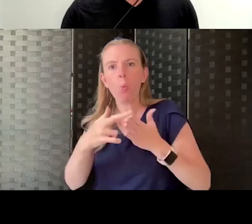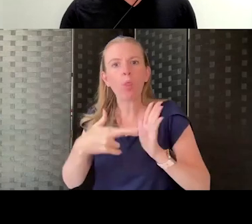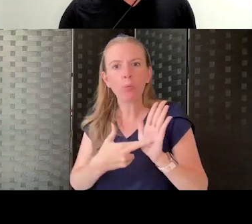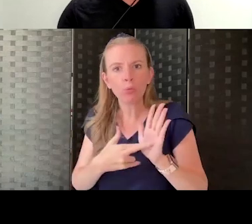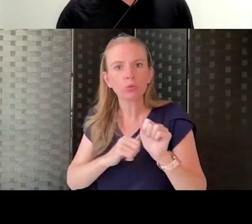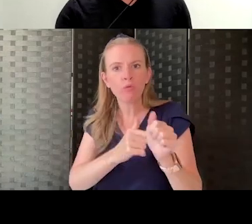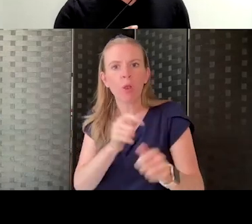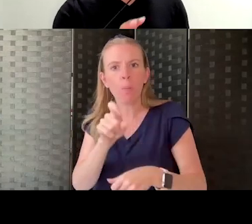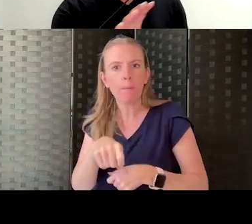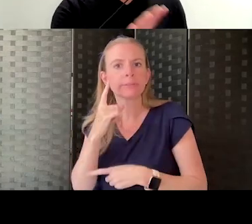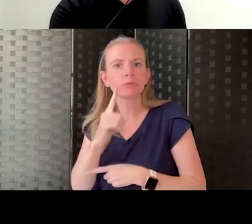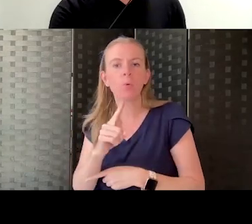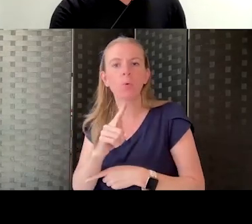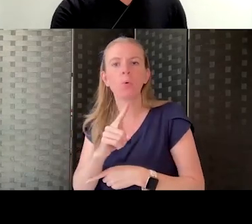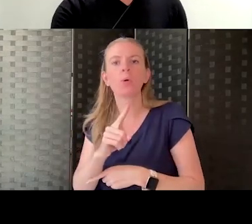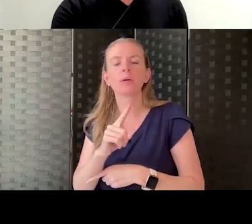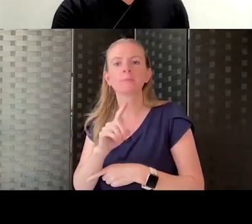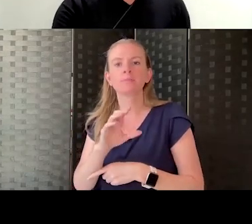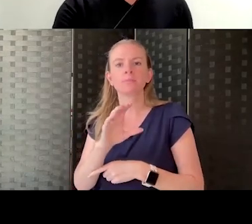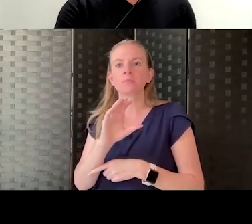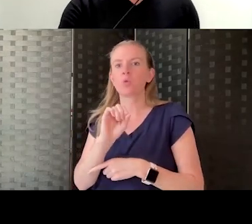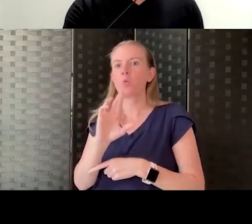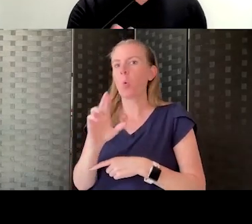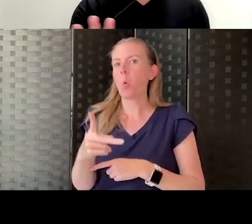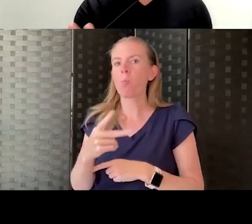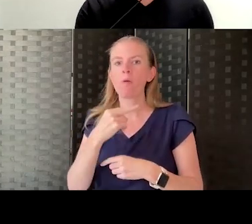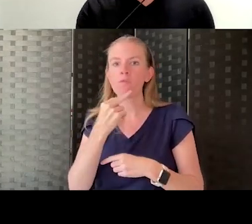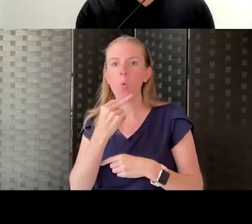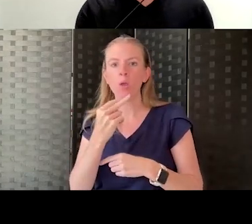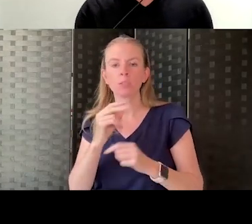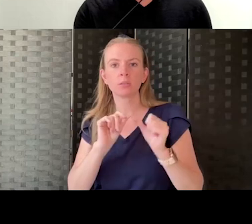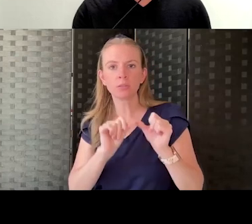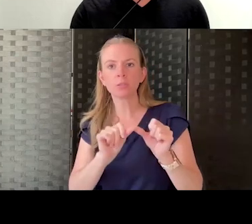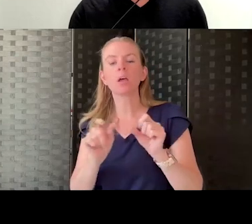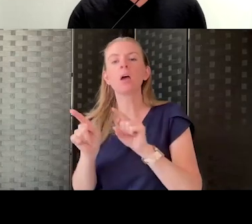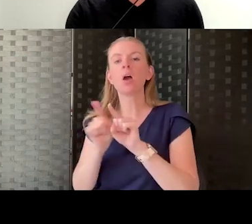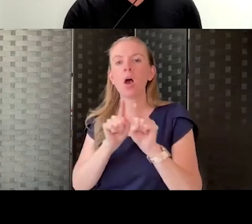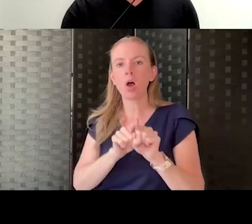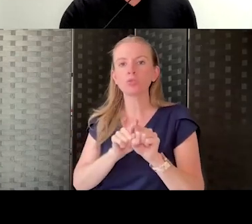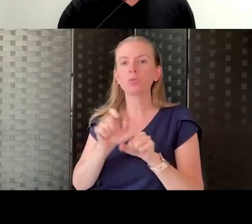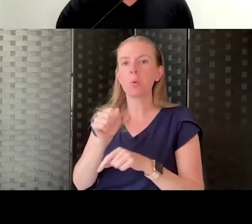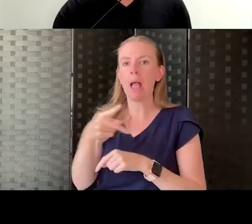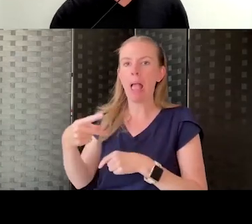in order to maintain the corporate voice but also build the application so it maintains the branding